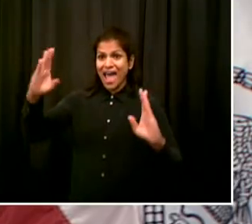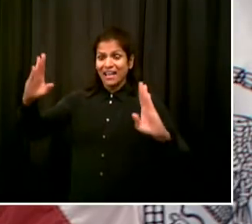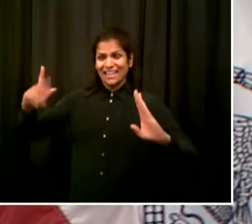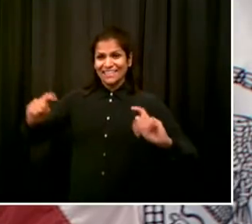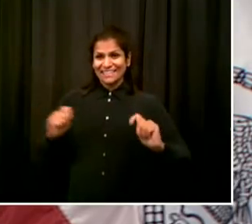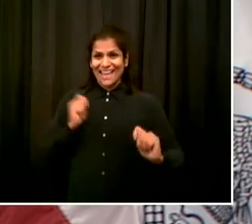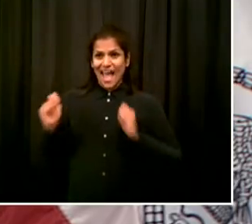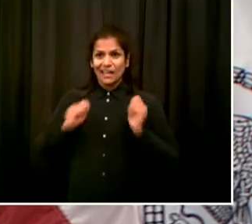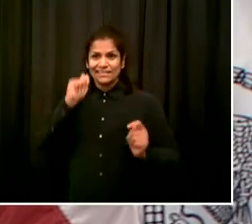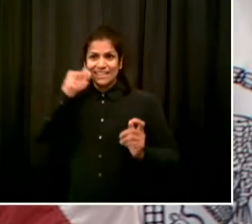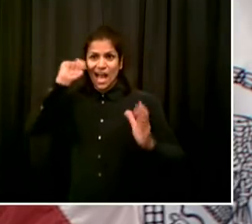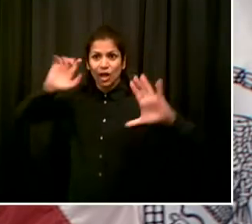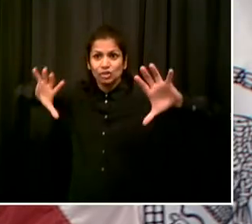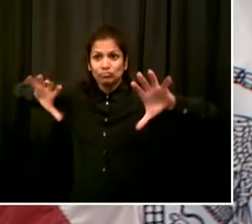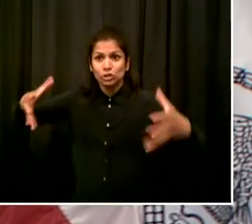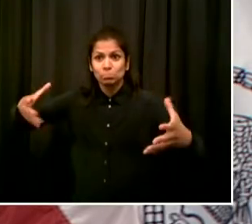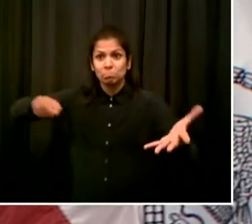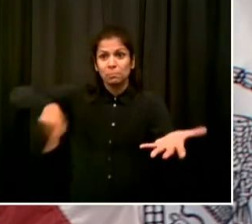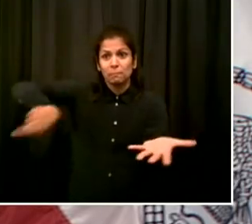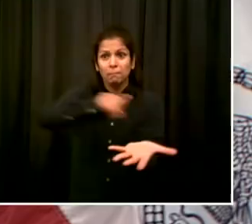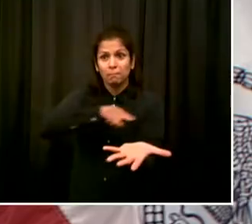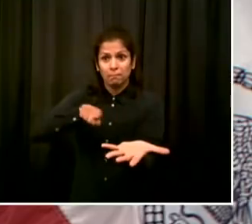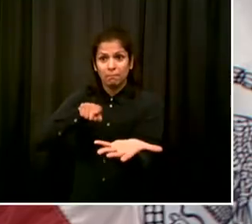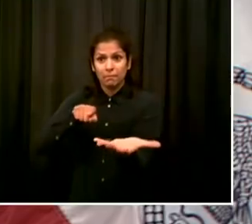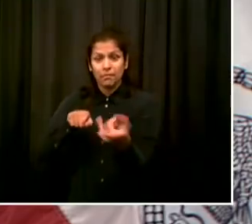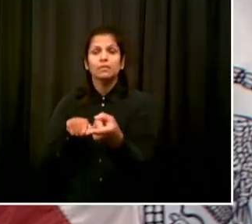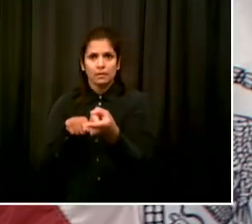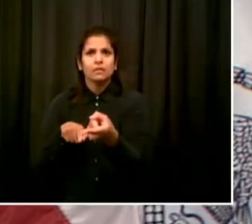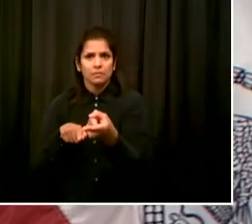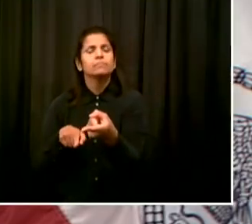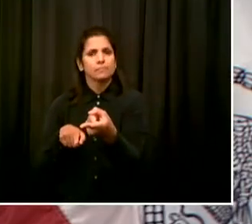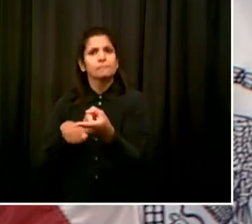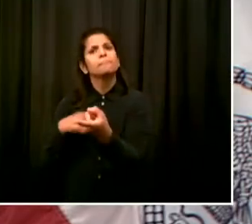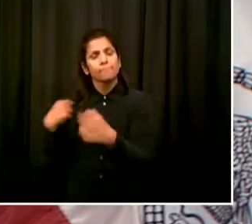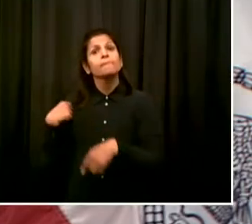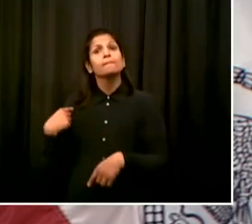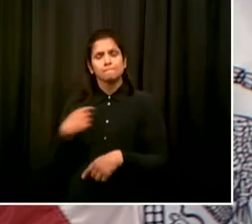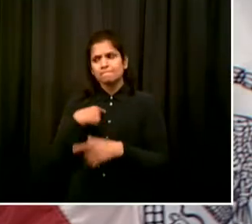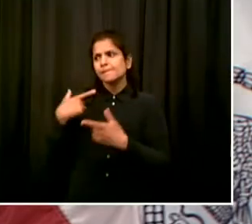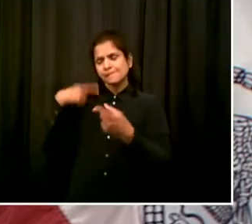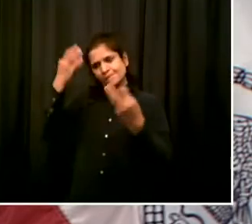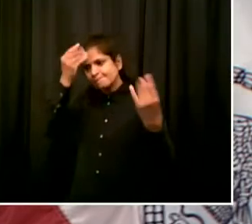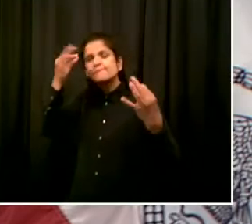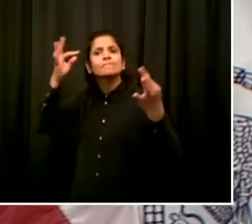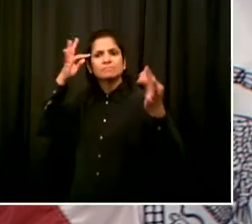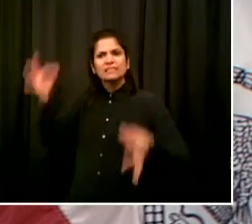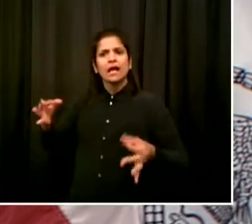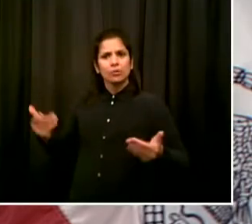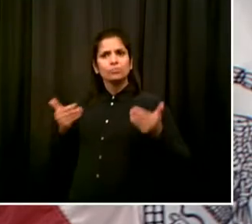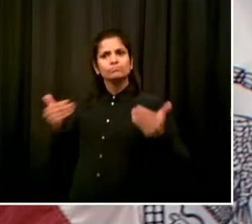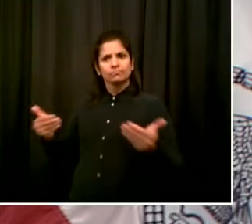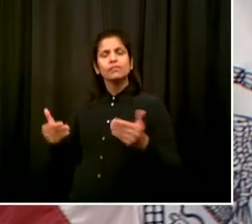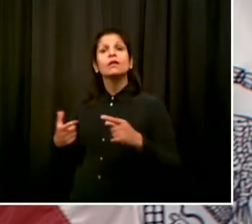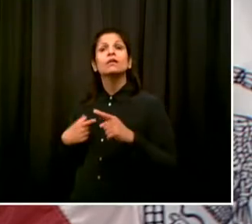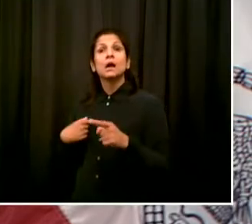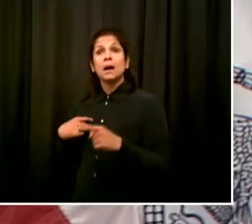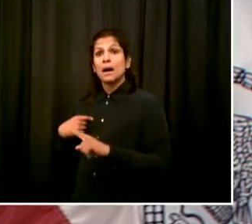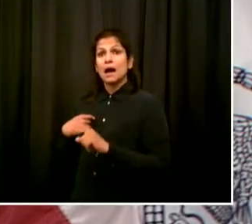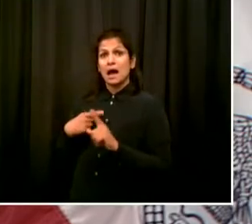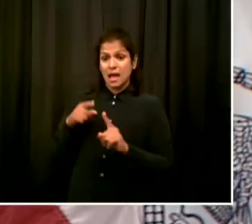THE THINGS WE ARE HEARING TO RECUFOS AND I TOOK THE INITIATIVE TO